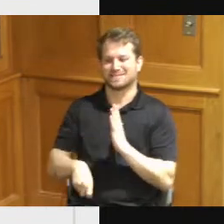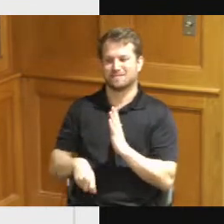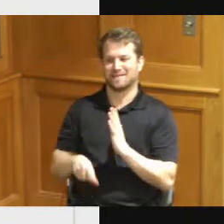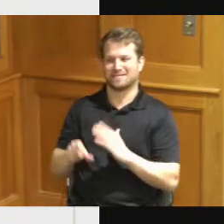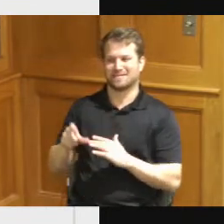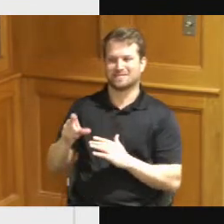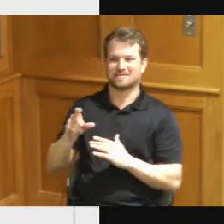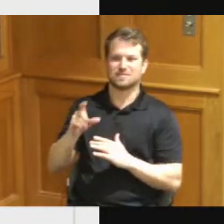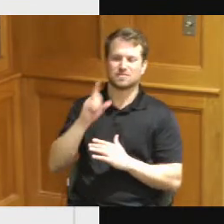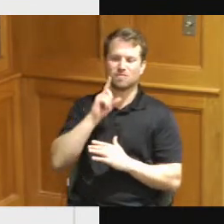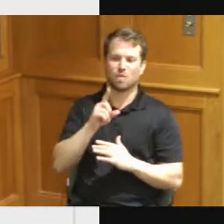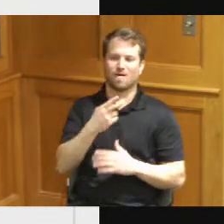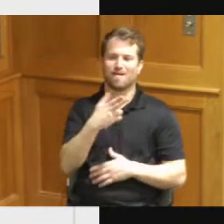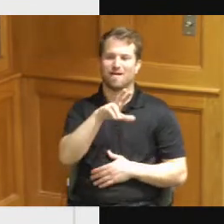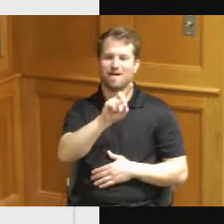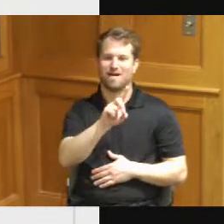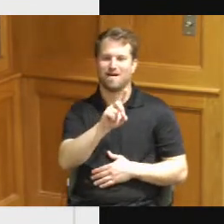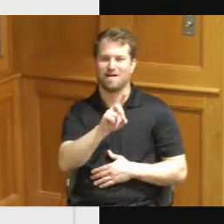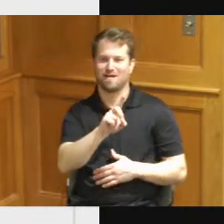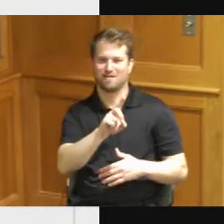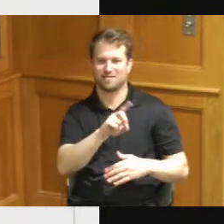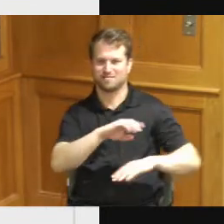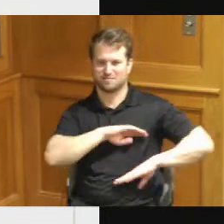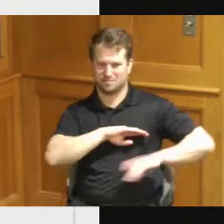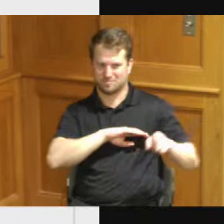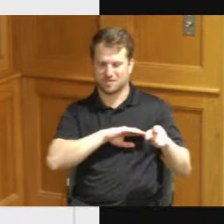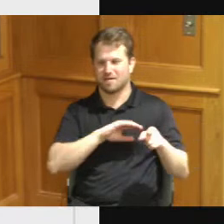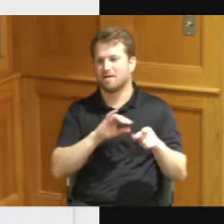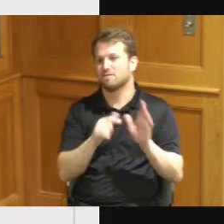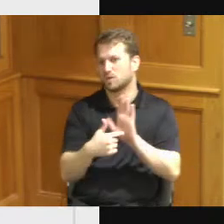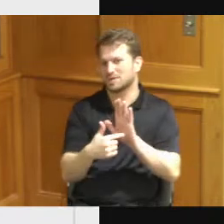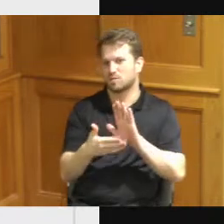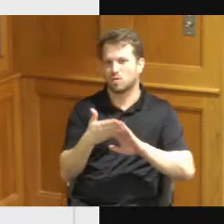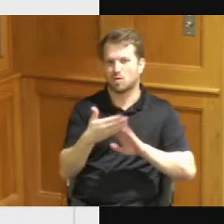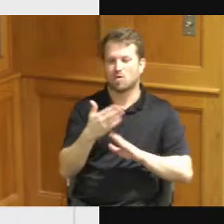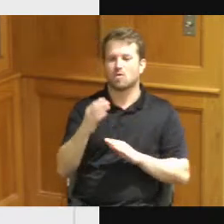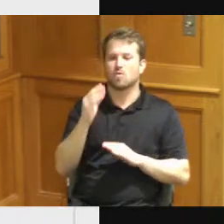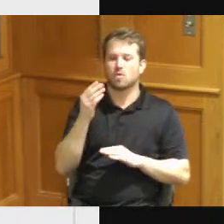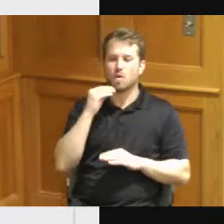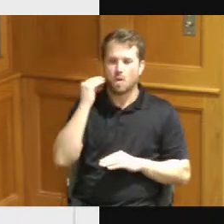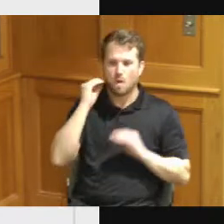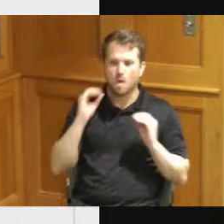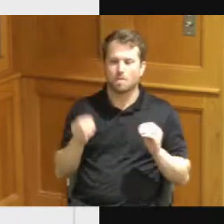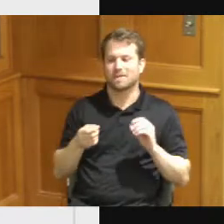HUD requirements such as running the homeless management information system which is a HUD